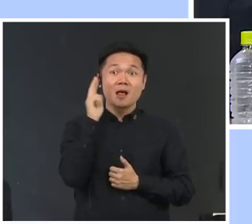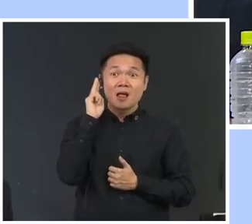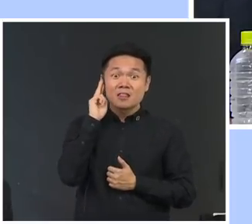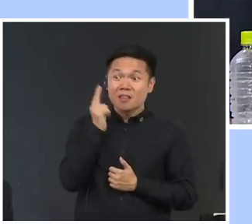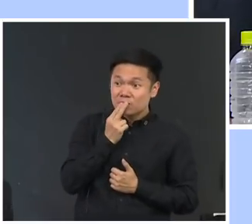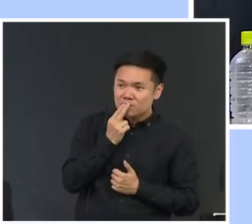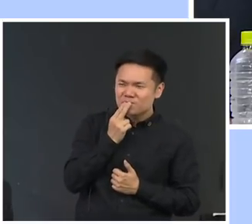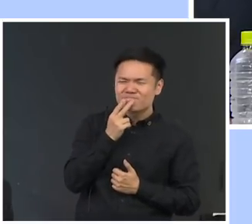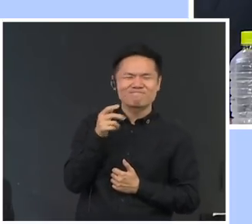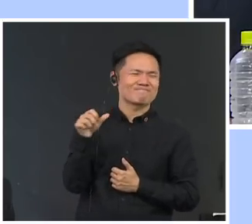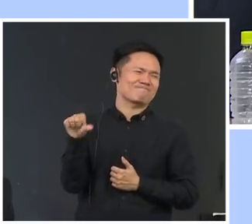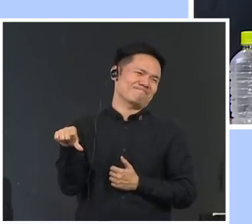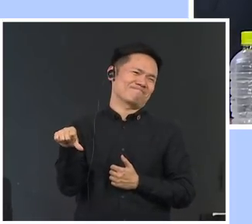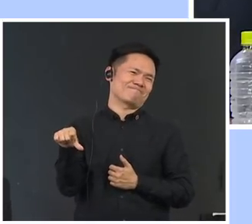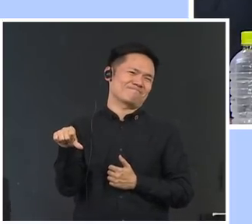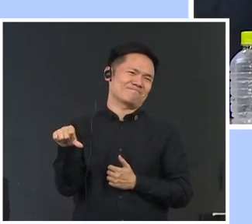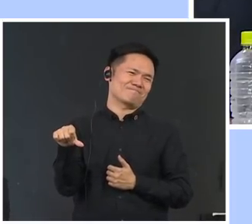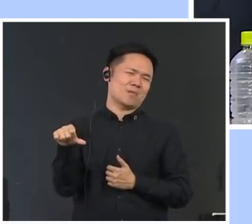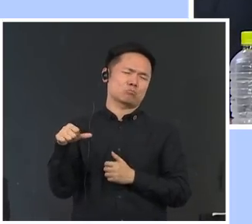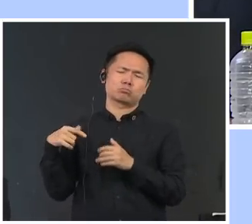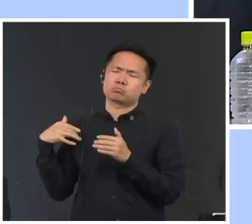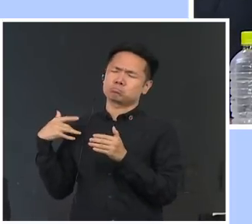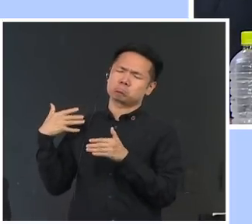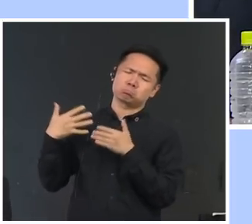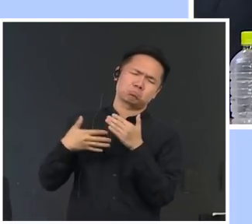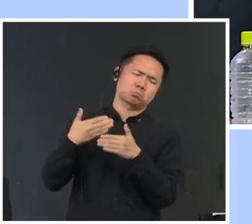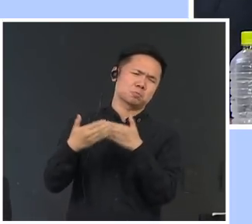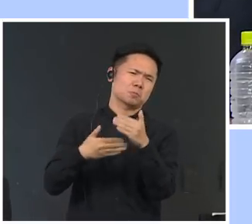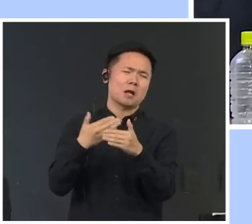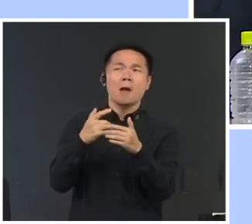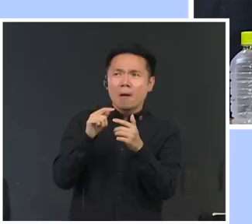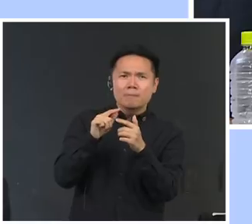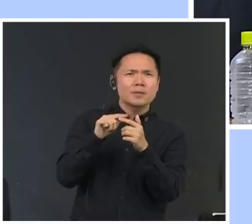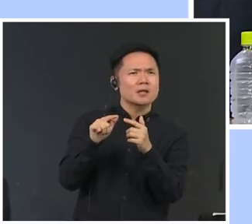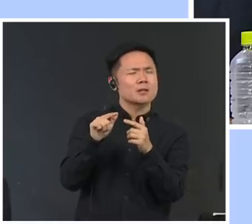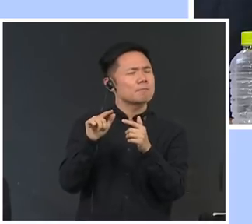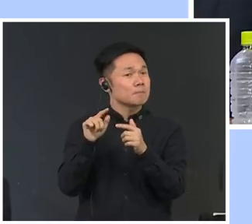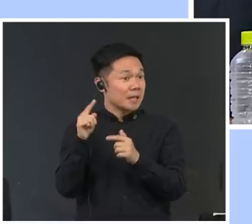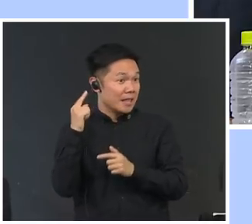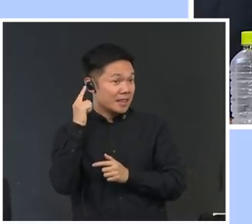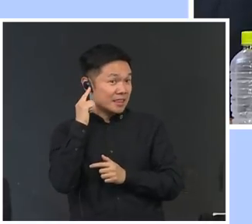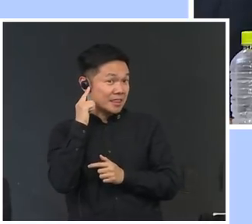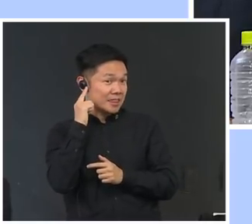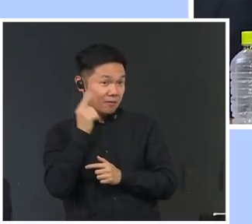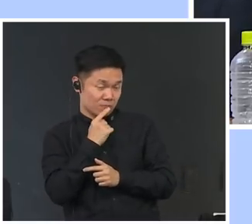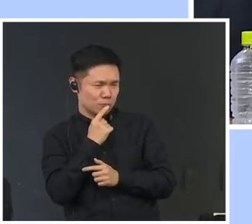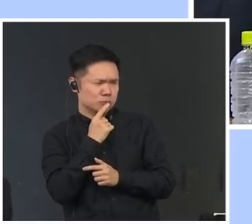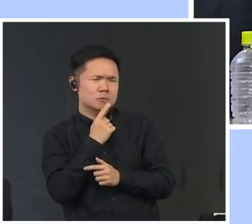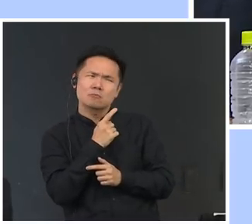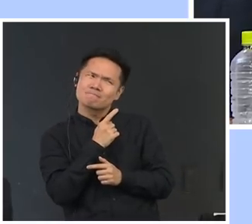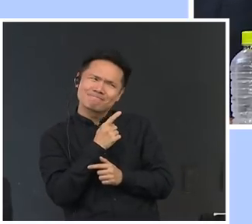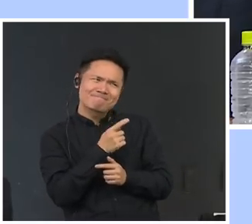accepted, the Deaf were a minority, and sign language was also a minority. So society gave priority to those that